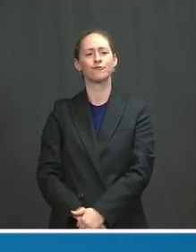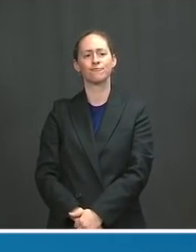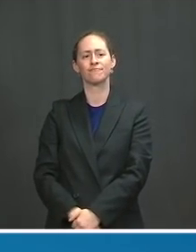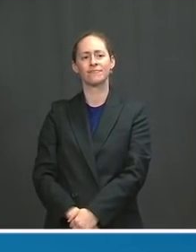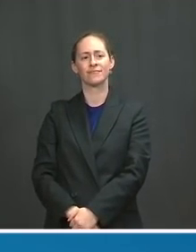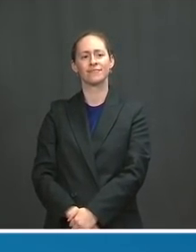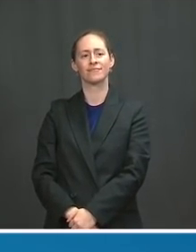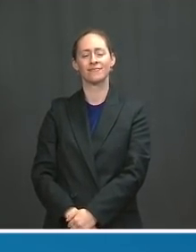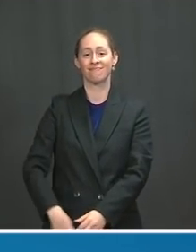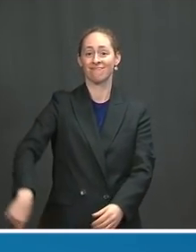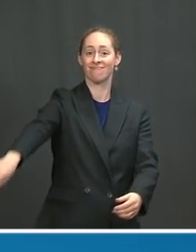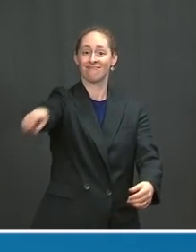Congratulations.